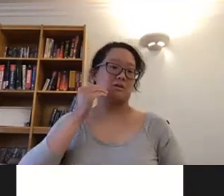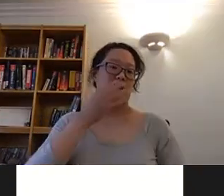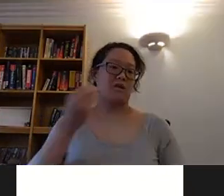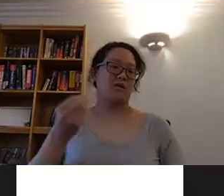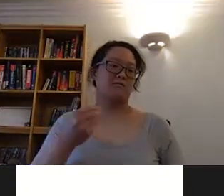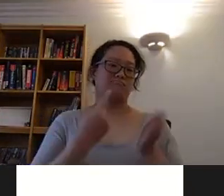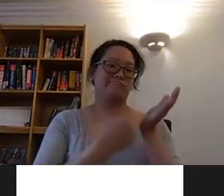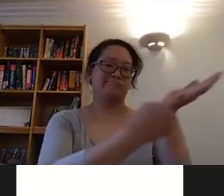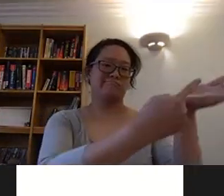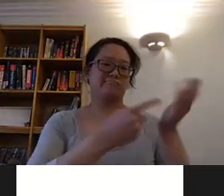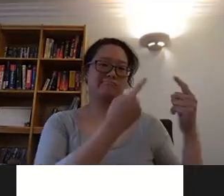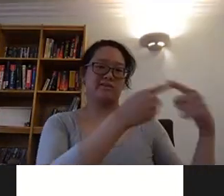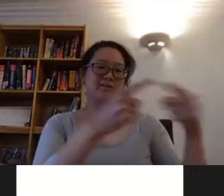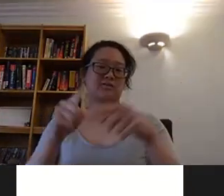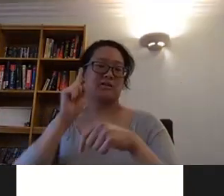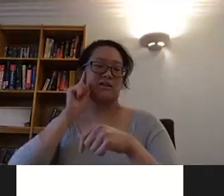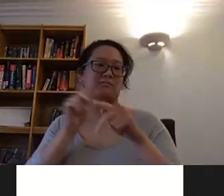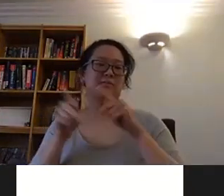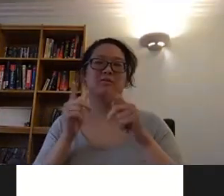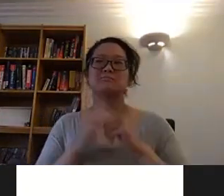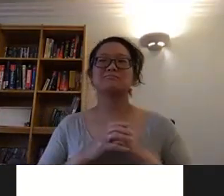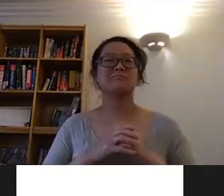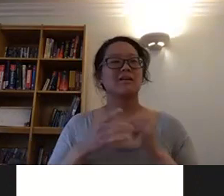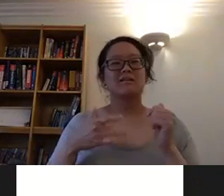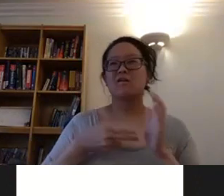My only experience has been talking with certain Deaf people.